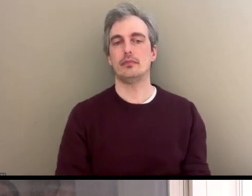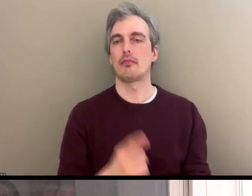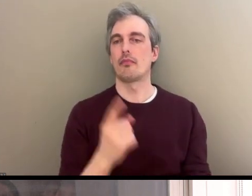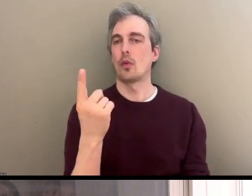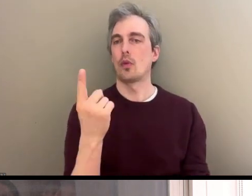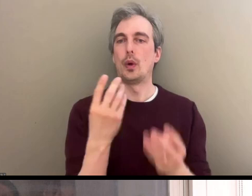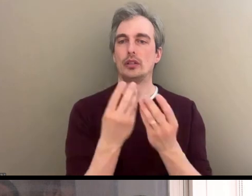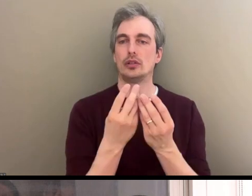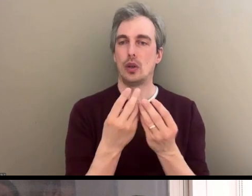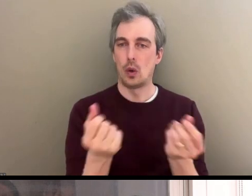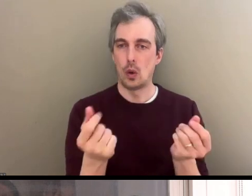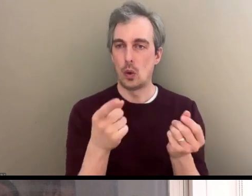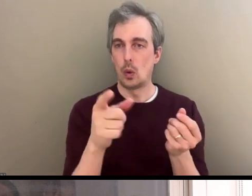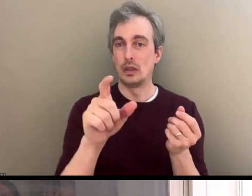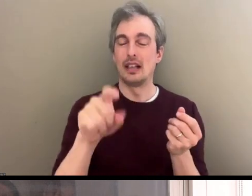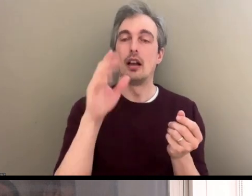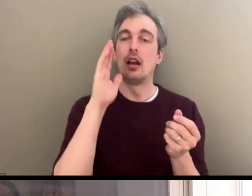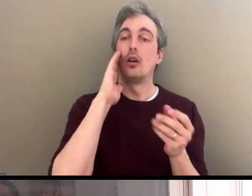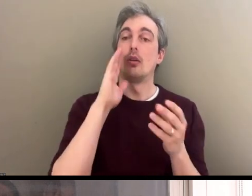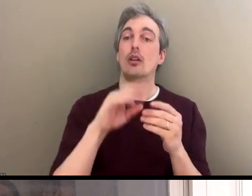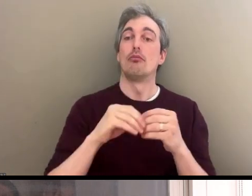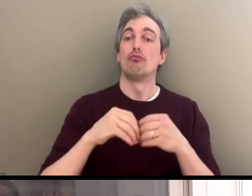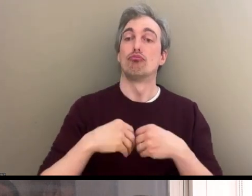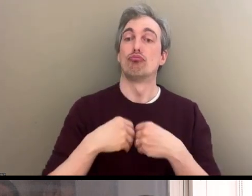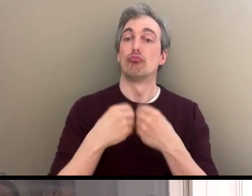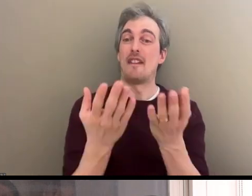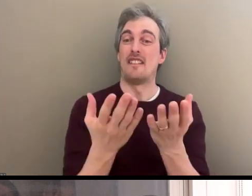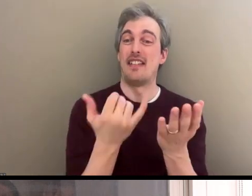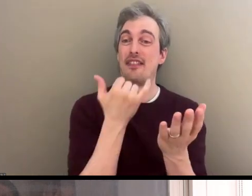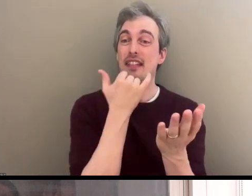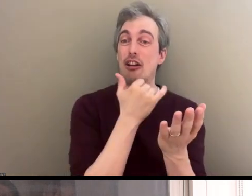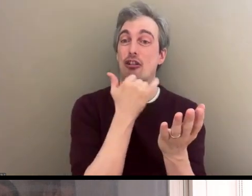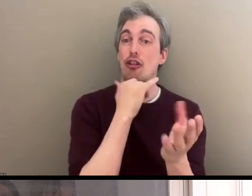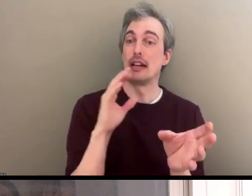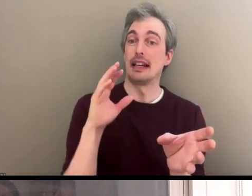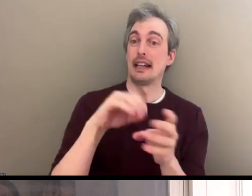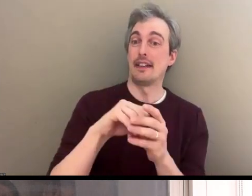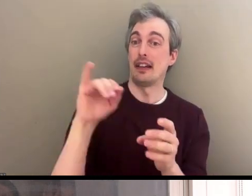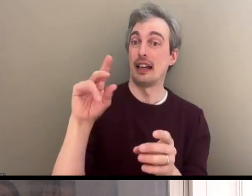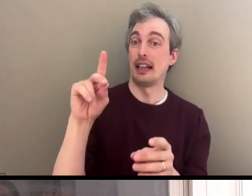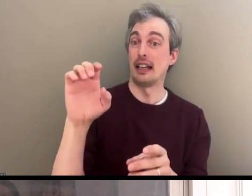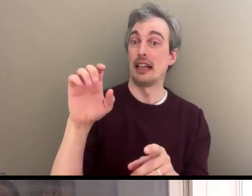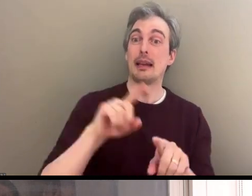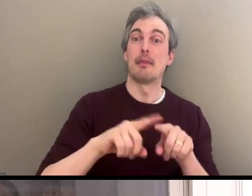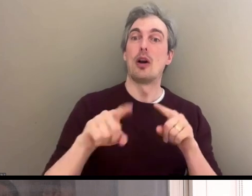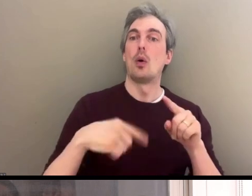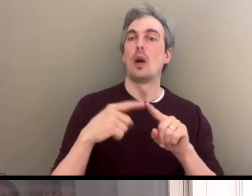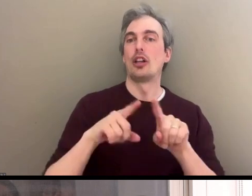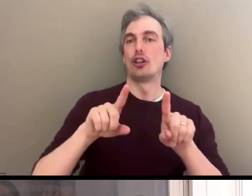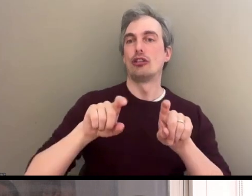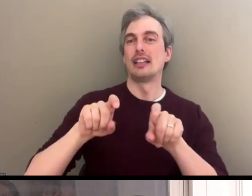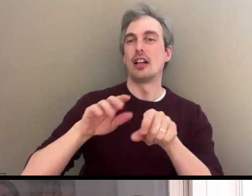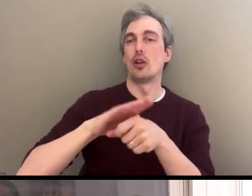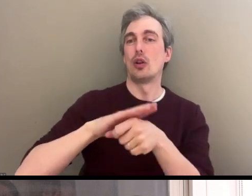give you the error within the IDE. But once you start trying to test locally within the browser, you won't receive an error.